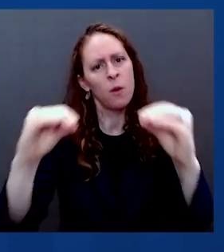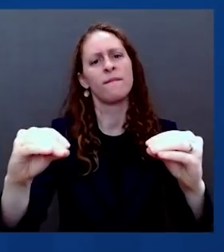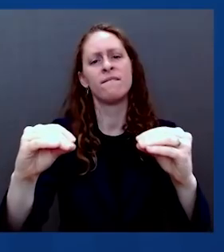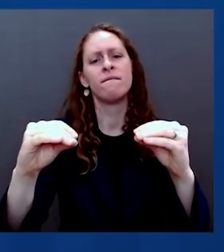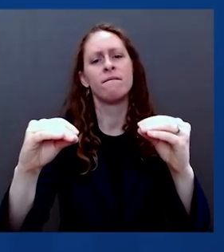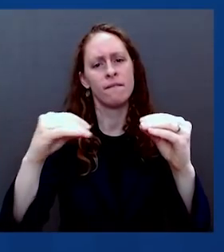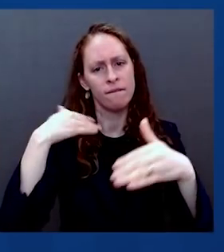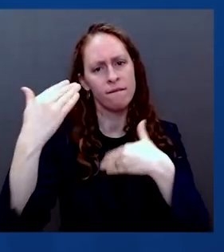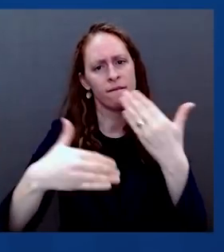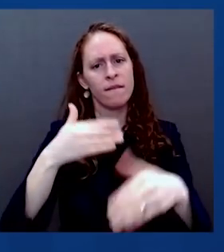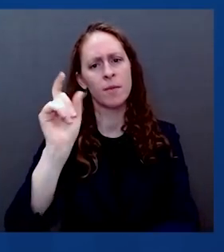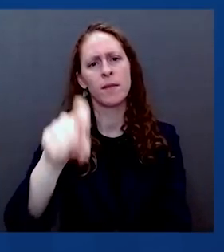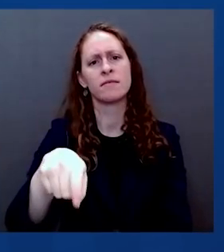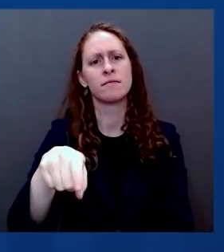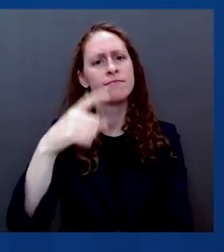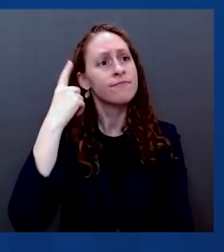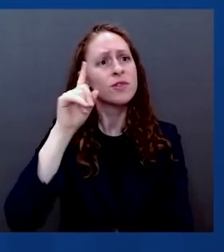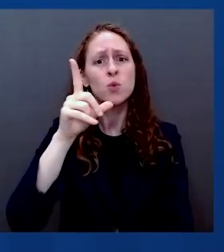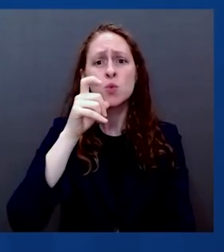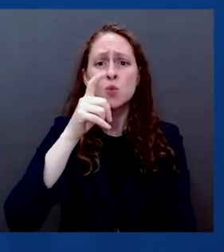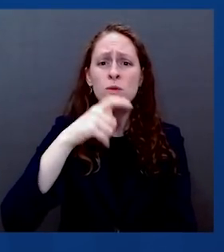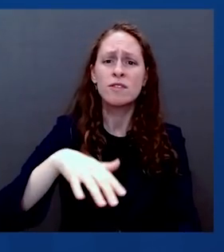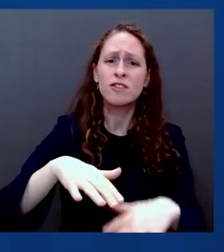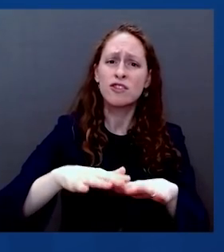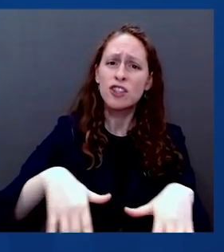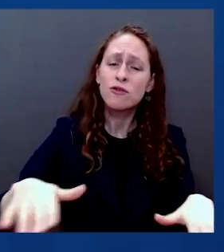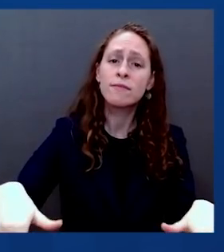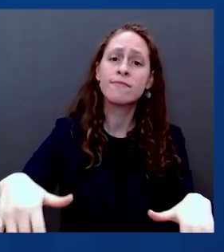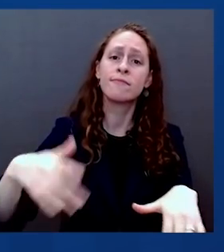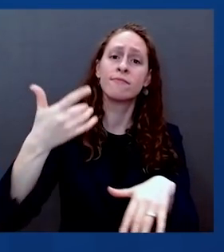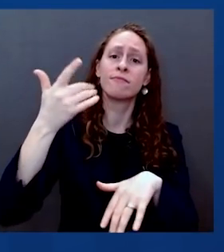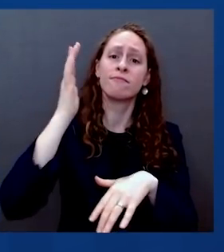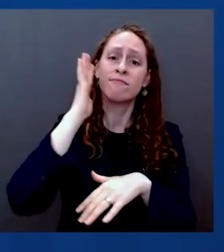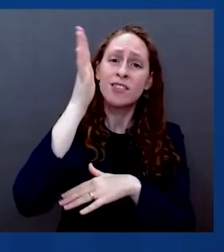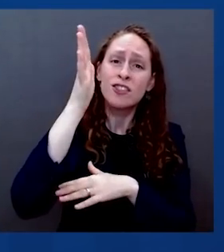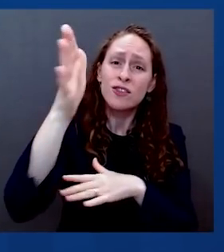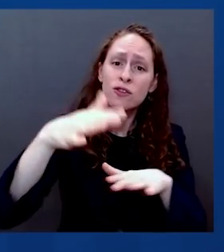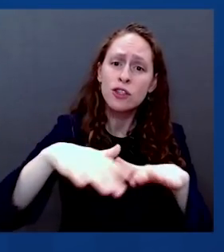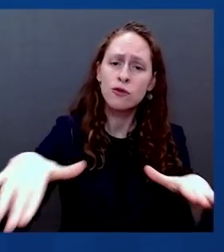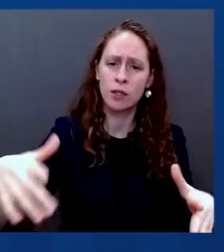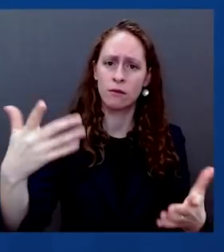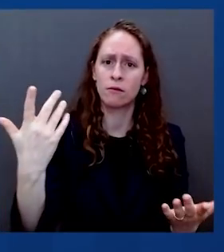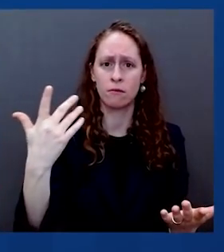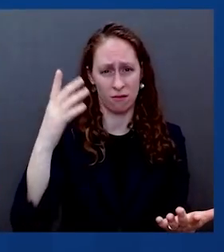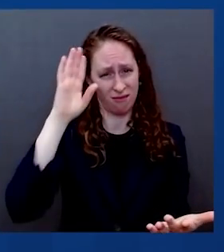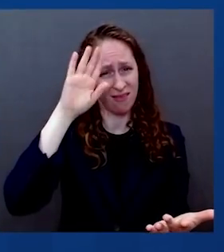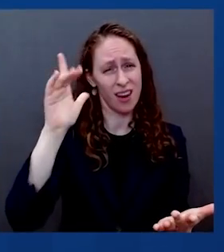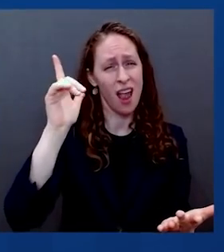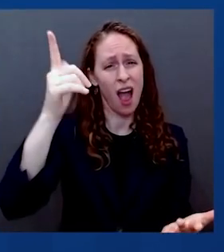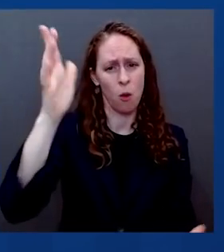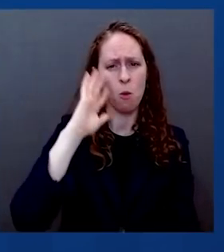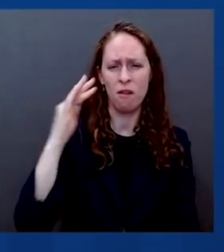They will look back on this time and they will ask us not about how we felt.